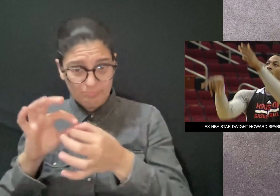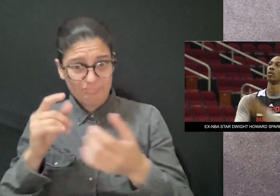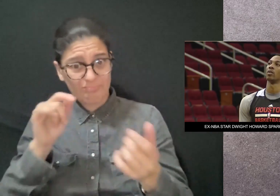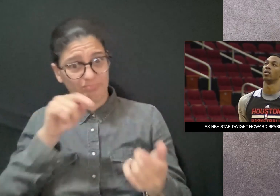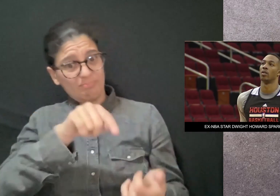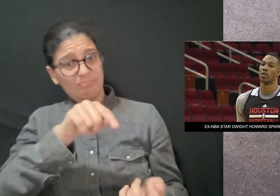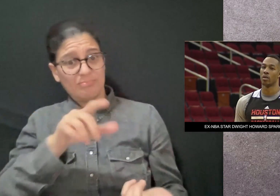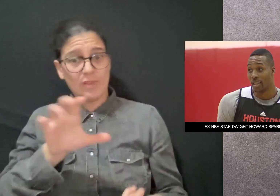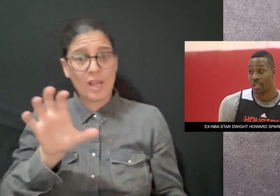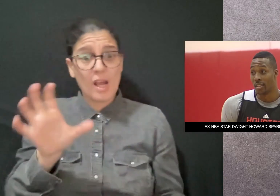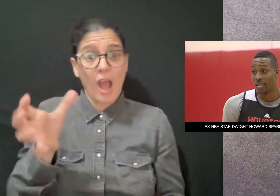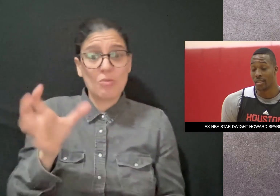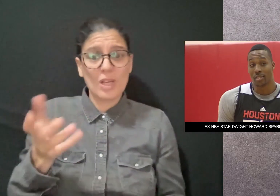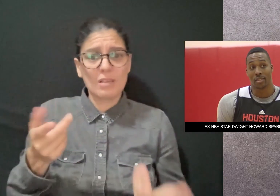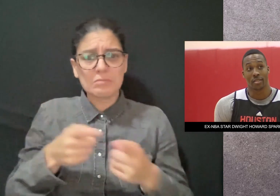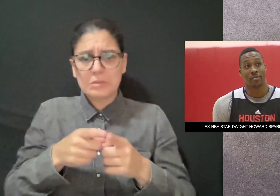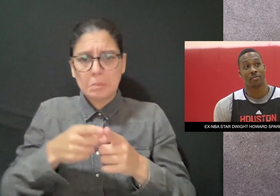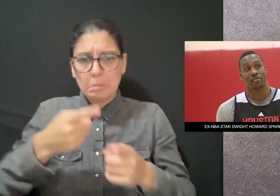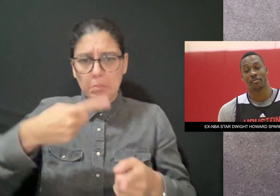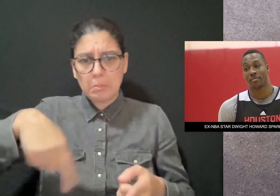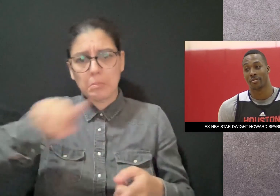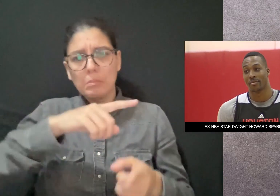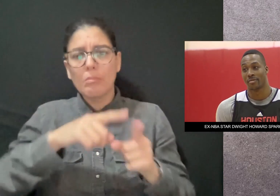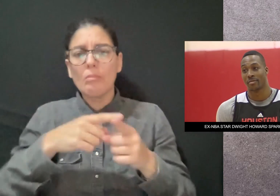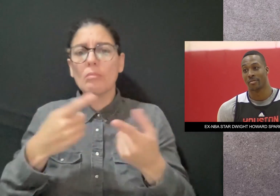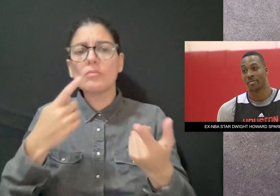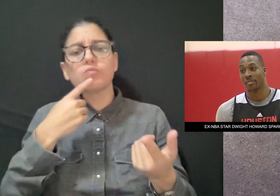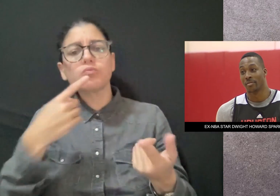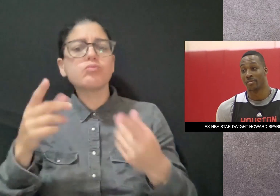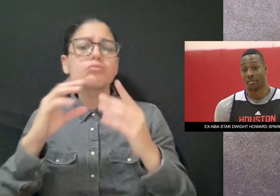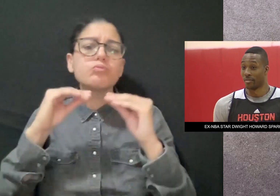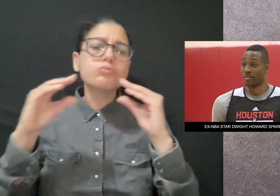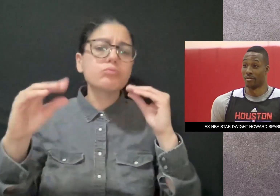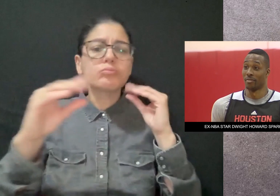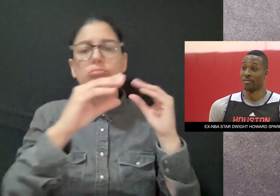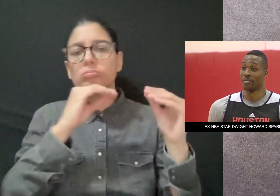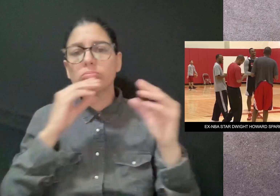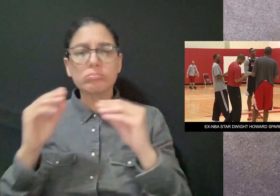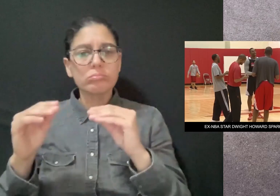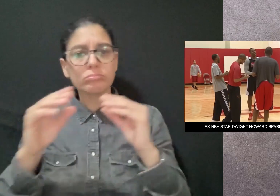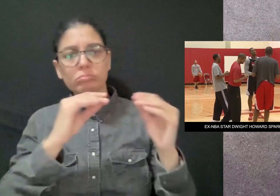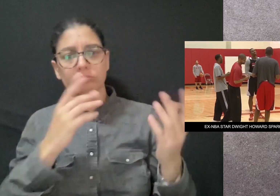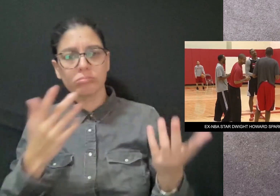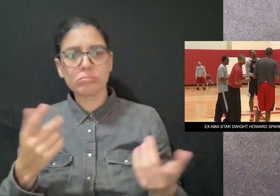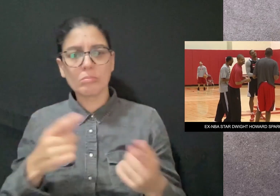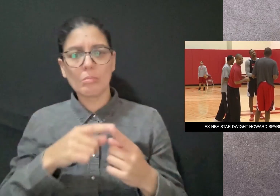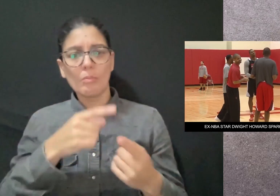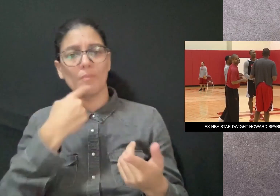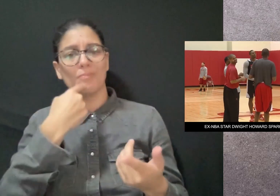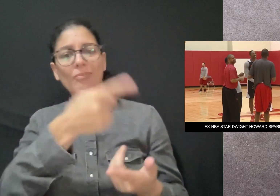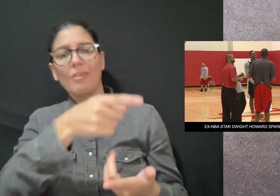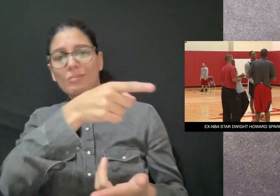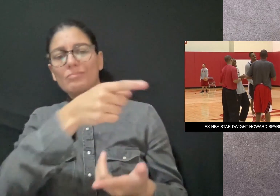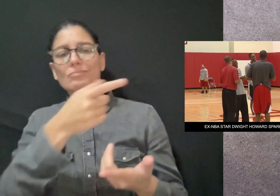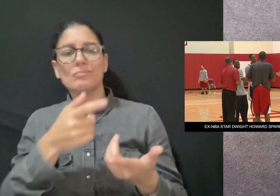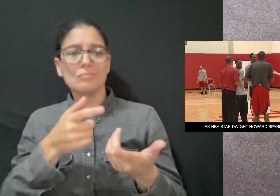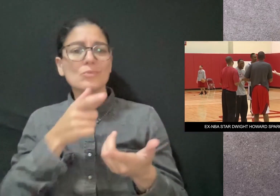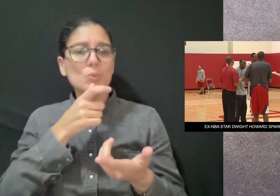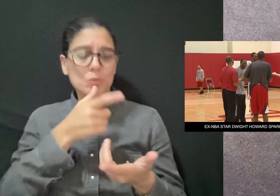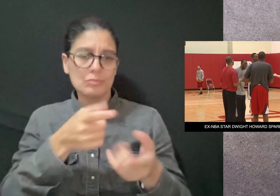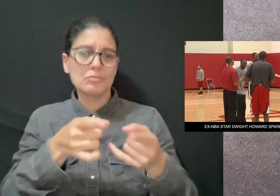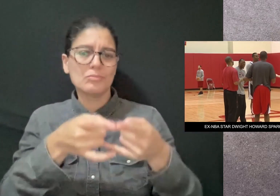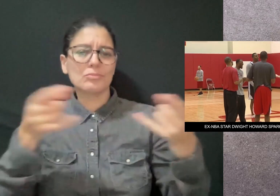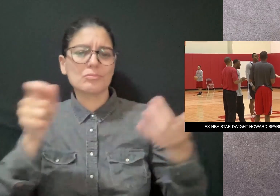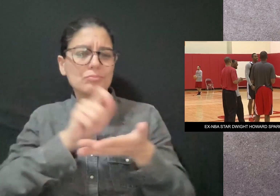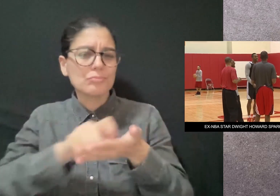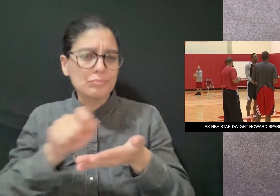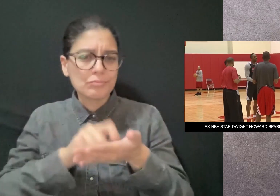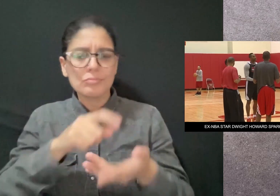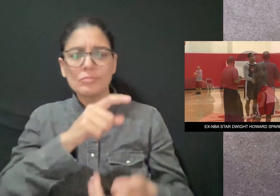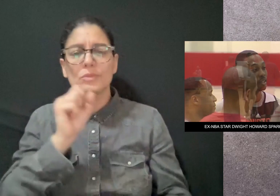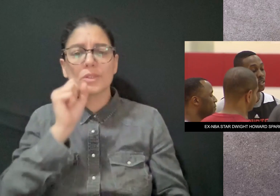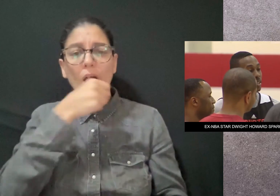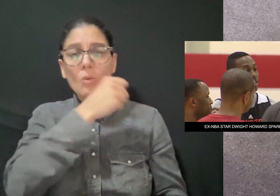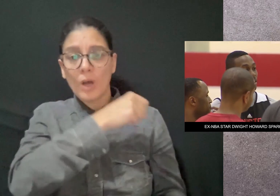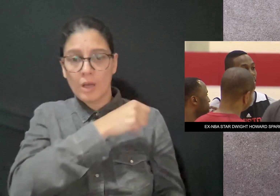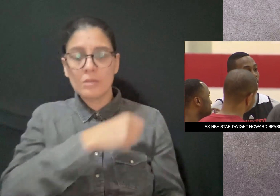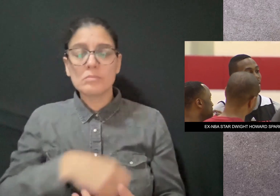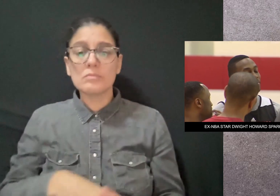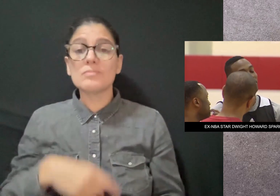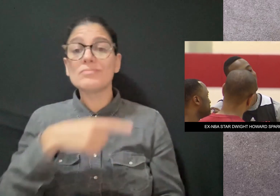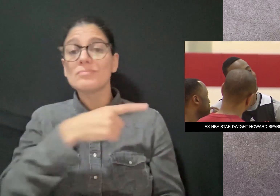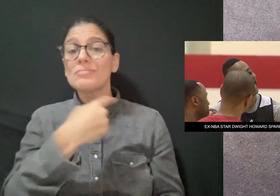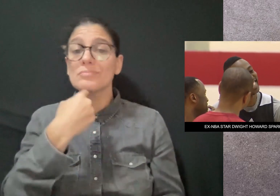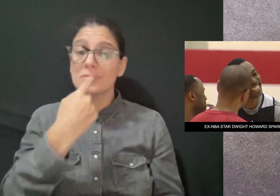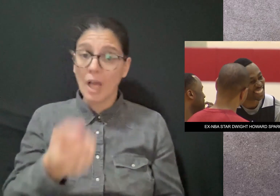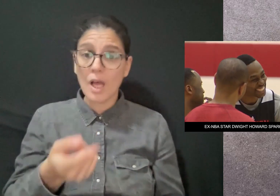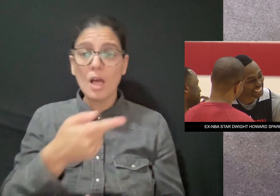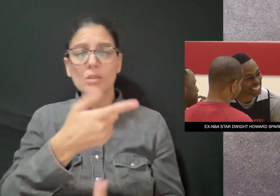is a country it's just how we talk Howard told Taiwanese reporters